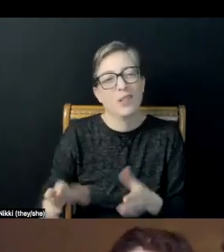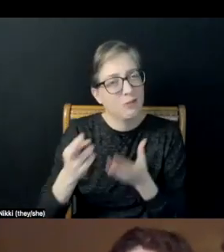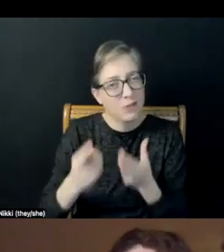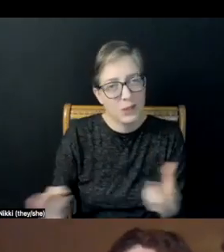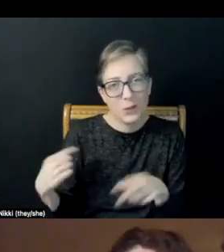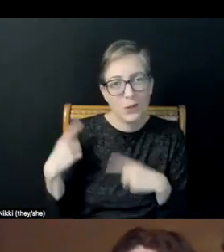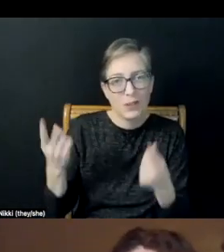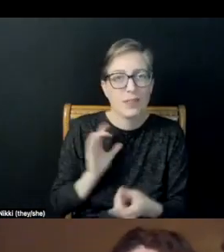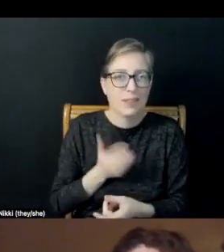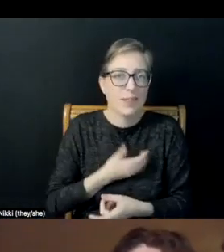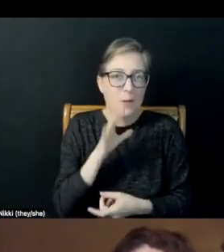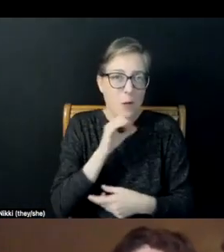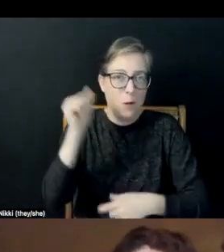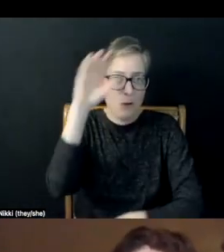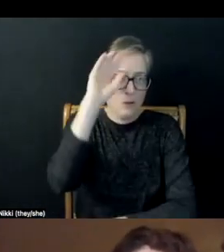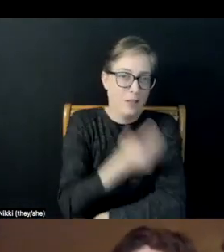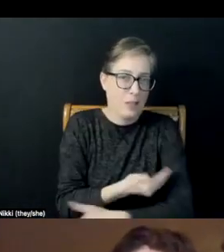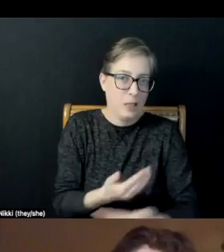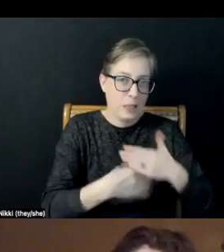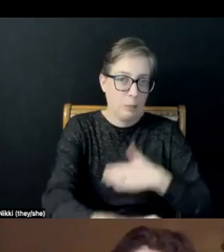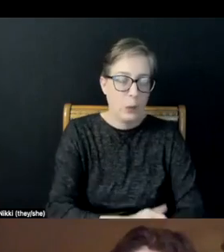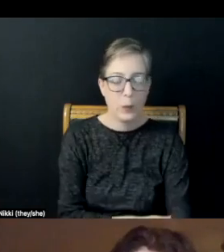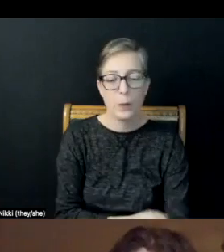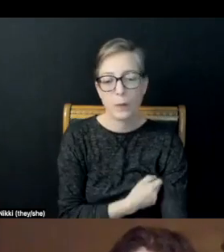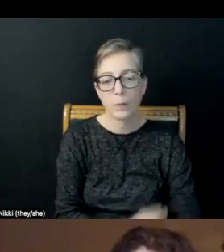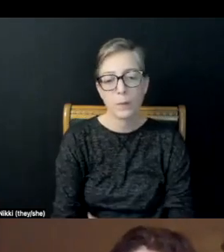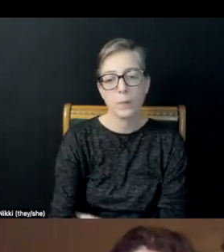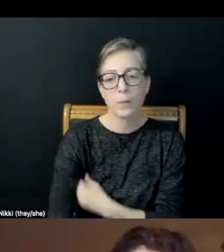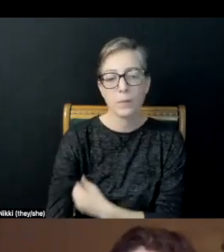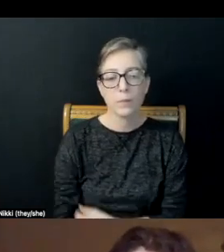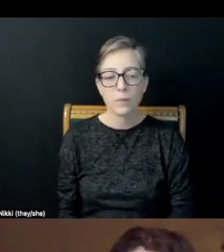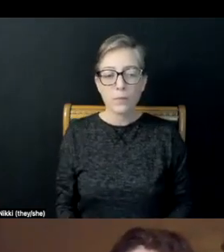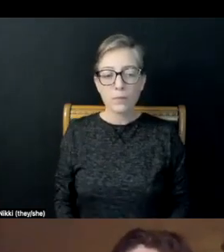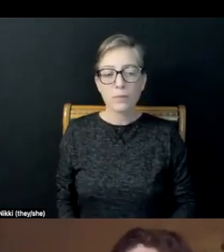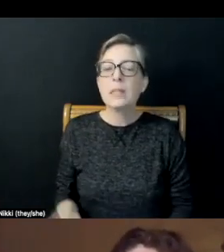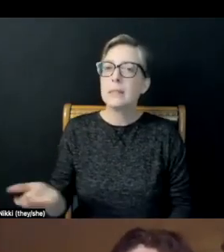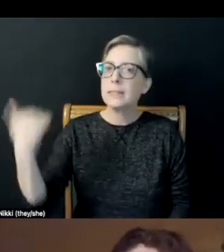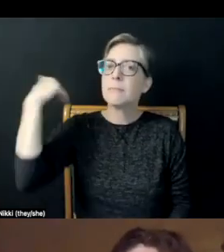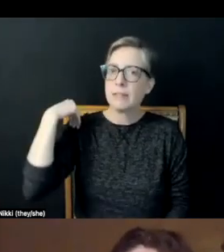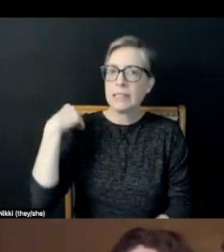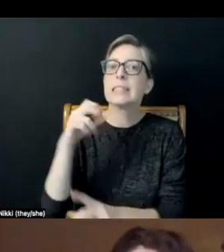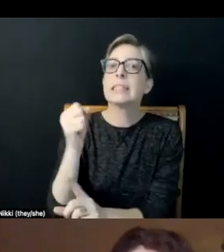She told me in the past that she would be willing to speak up on my behalf if anyone was suggesting that